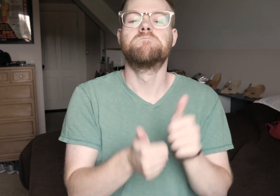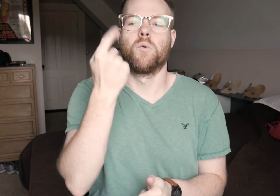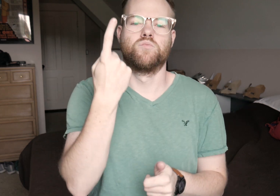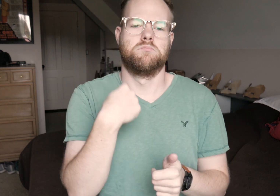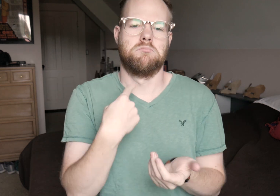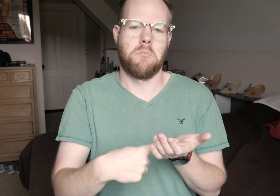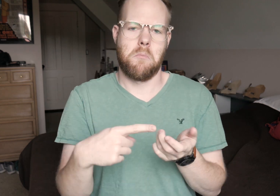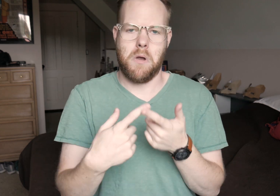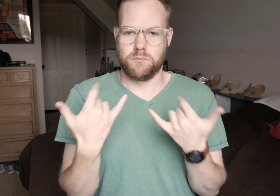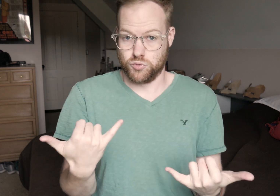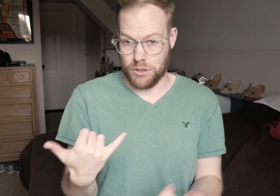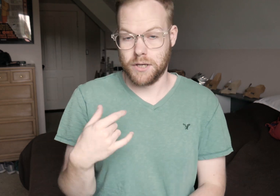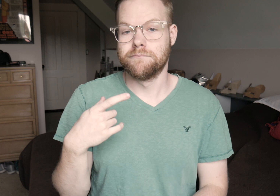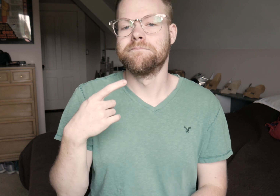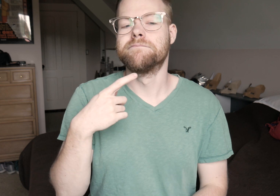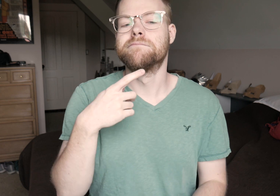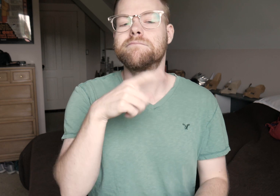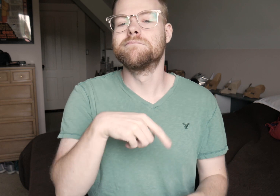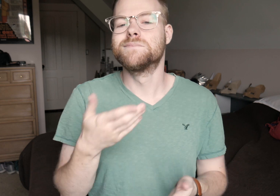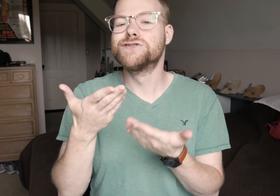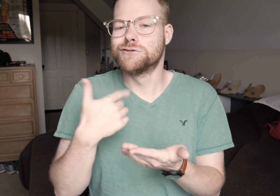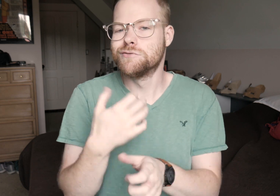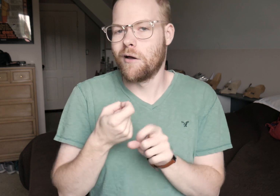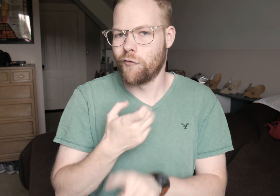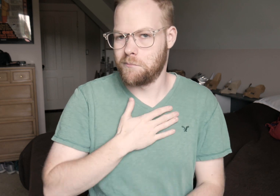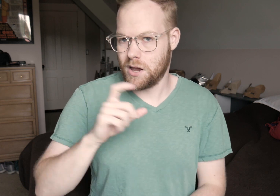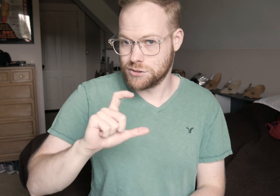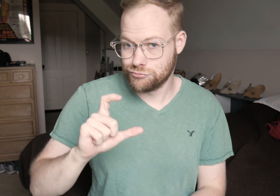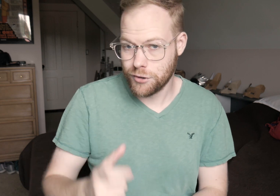Most of the ones I’m talking about today are suggestions I got from my Instagram.